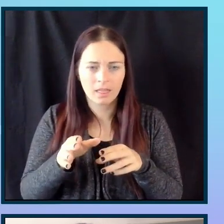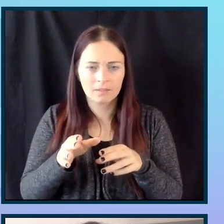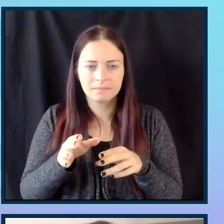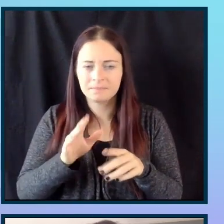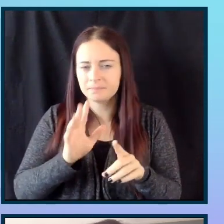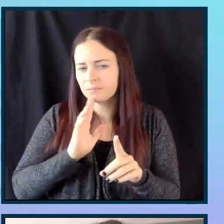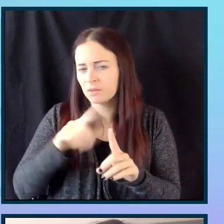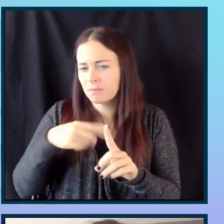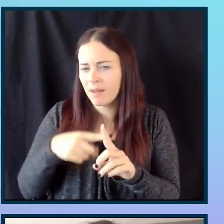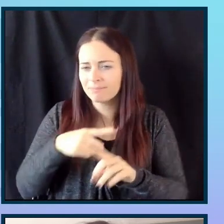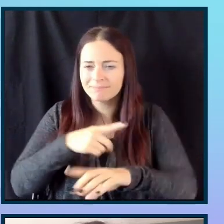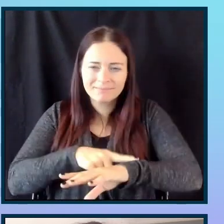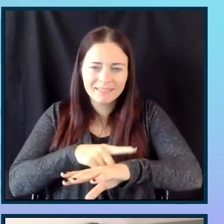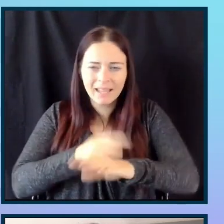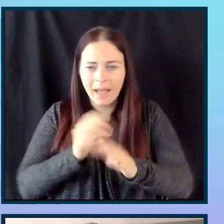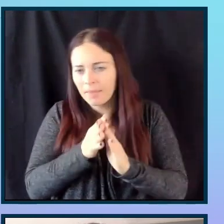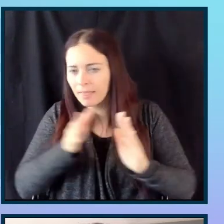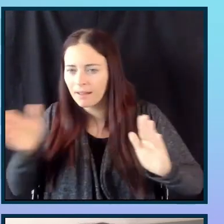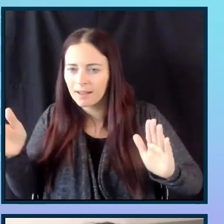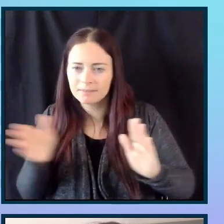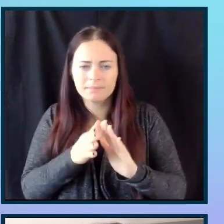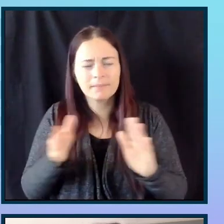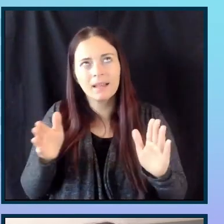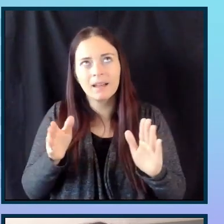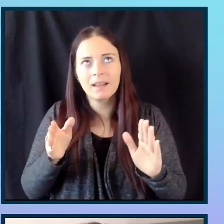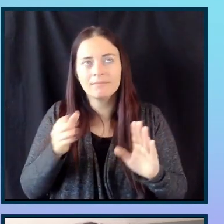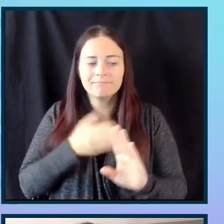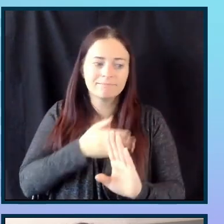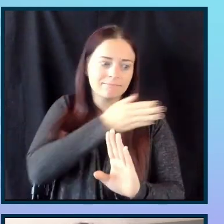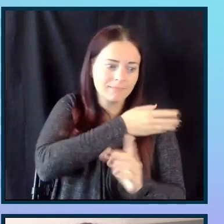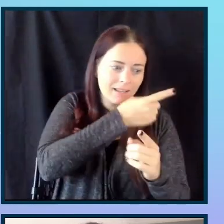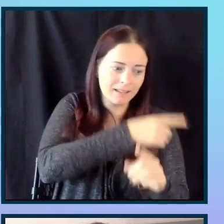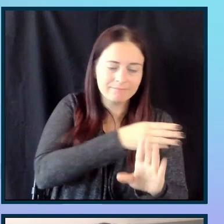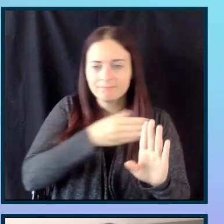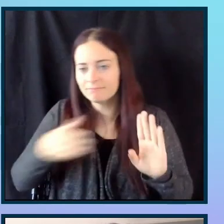just to give everybody kind of some context, and then we'll get into what is new